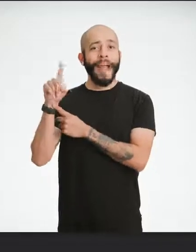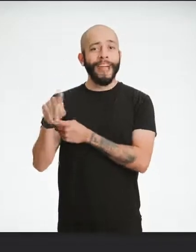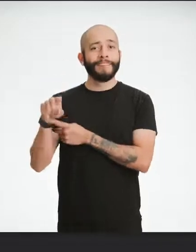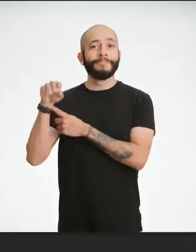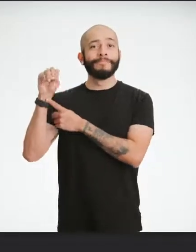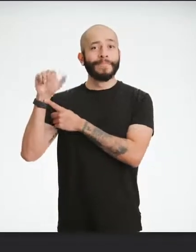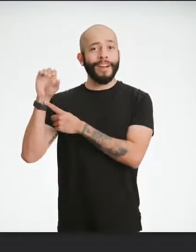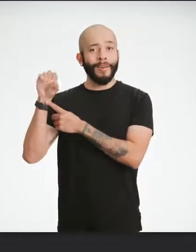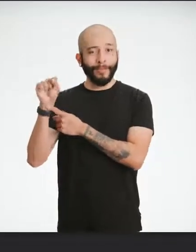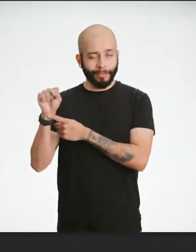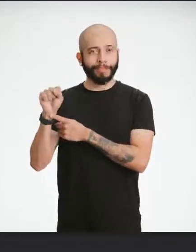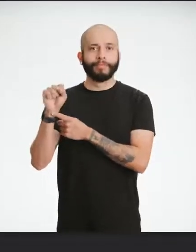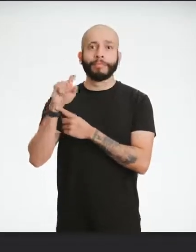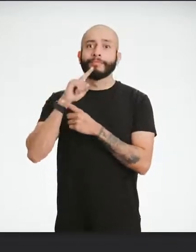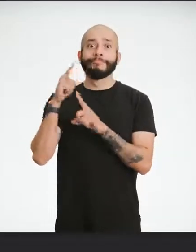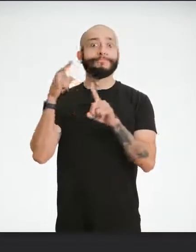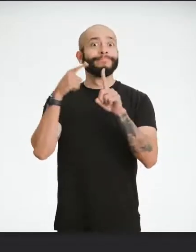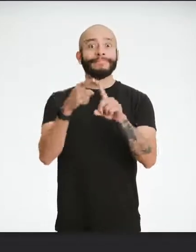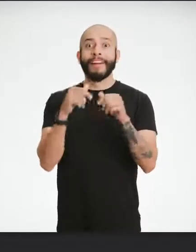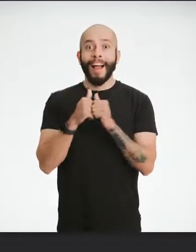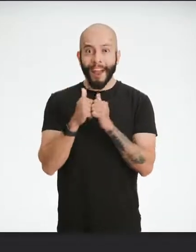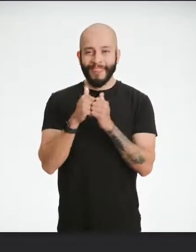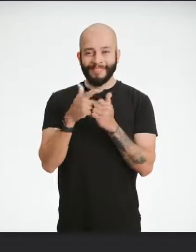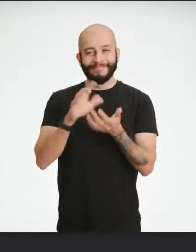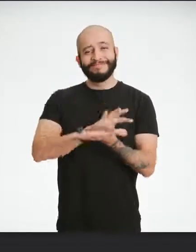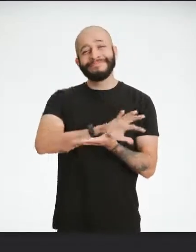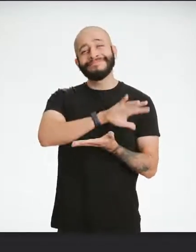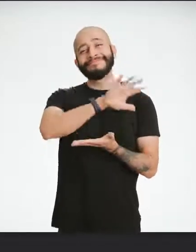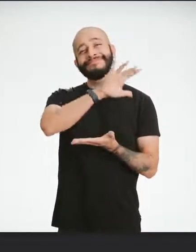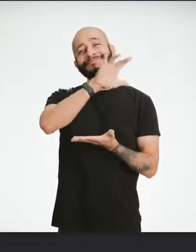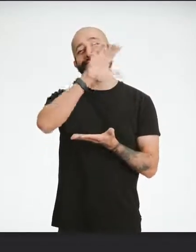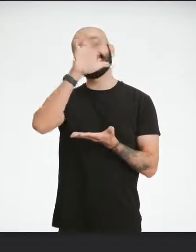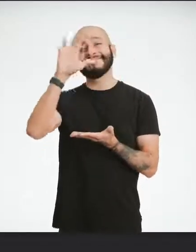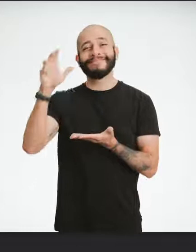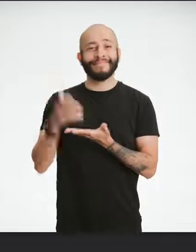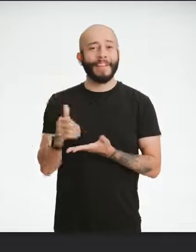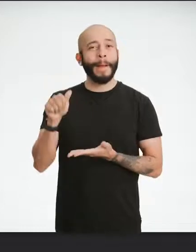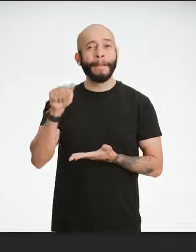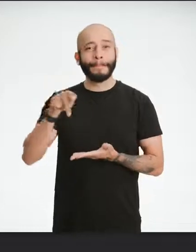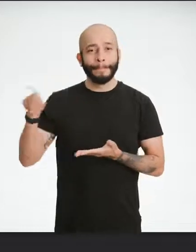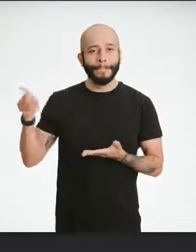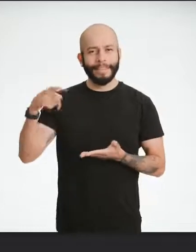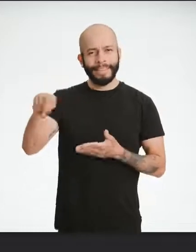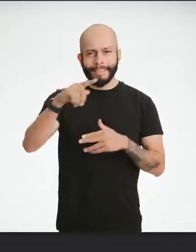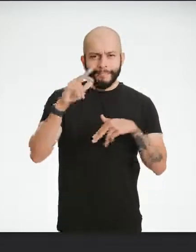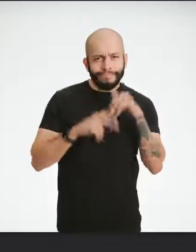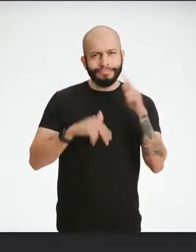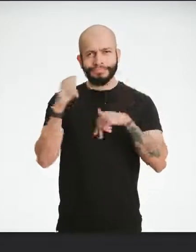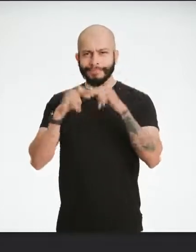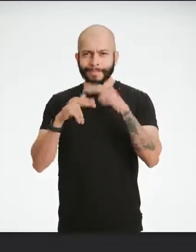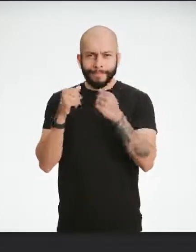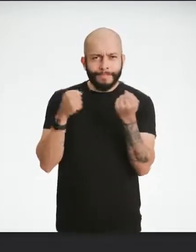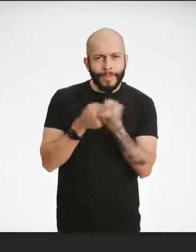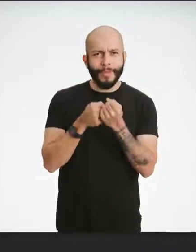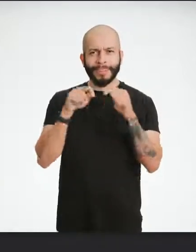And that's due in large part to the incredible wealth of apps that many of you have built, to support teams who are collaborating across any distance.